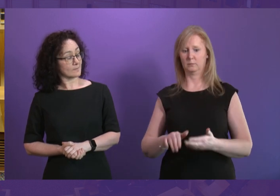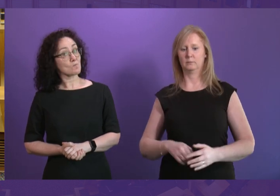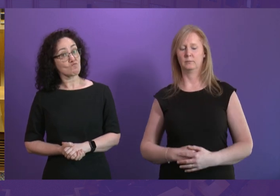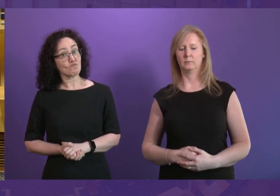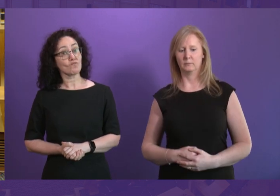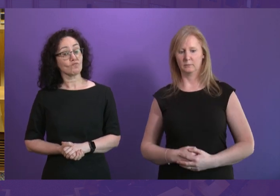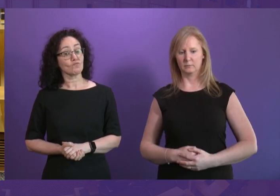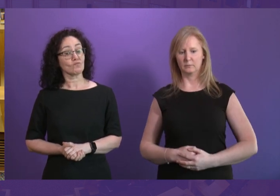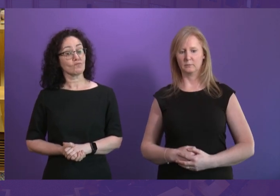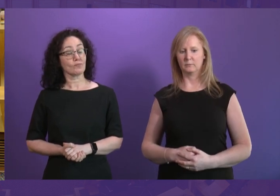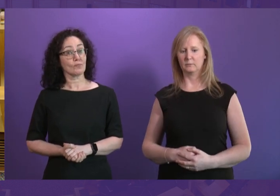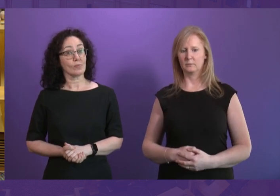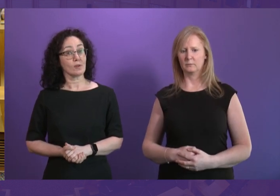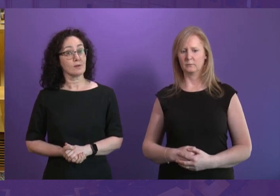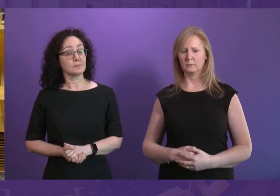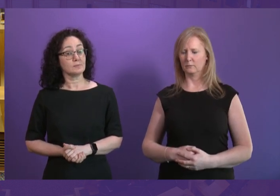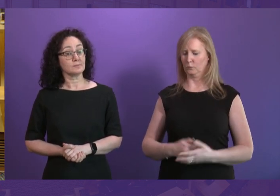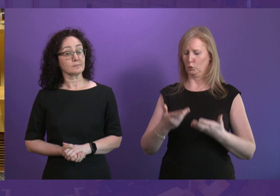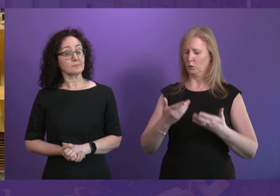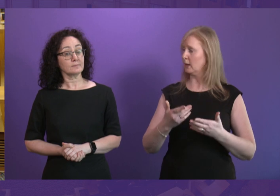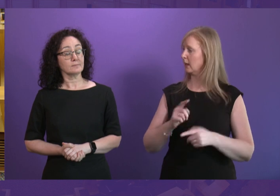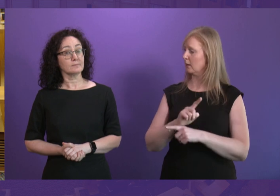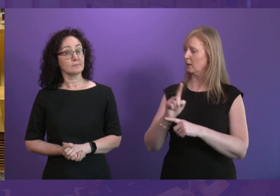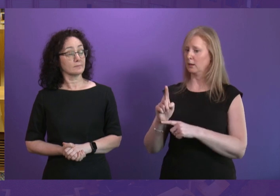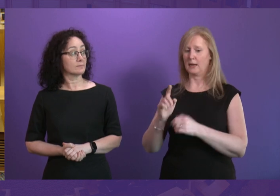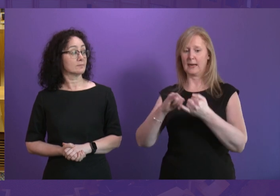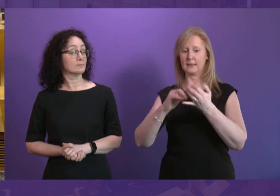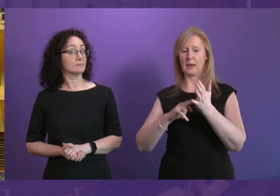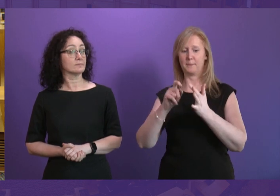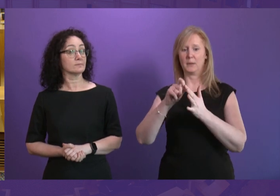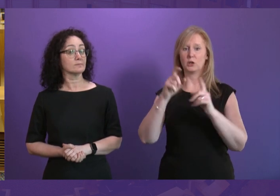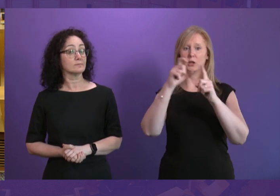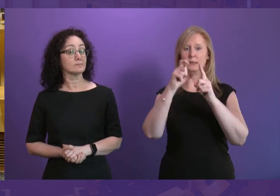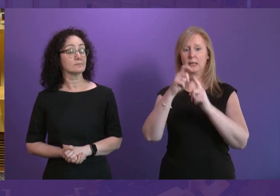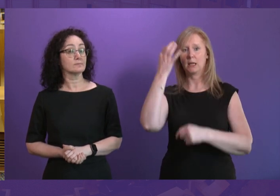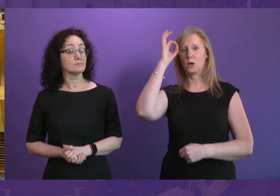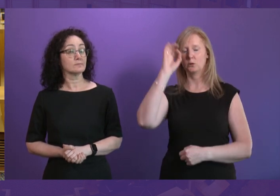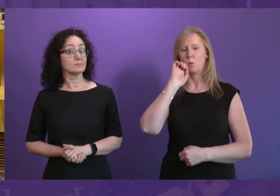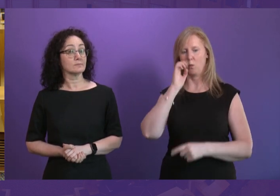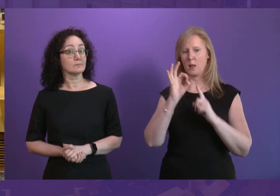ground. Later today, Scottish National Party-run Dundee City Council will propose a budget